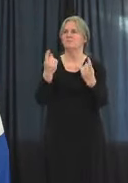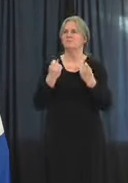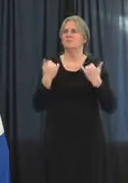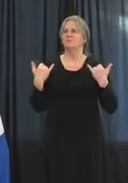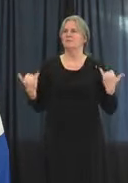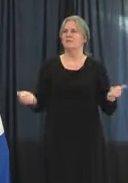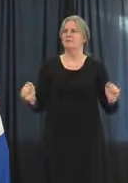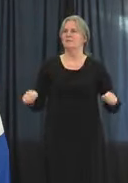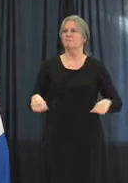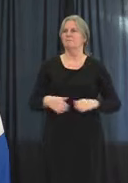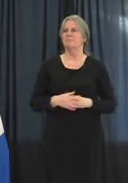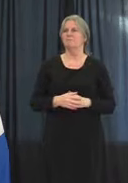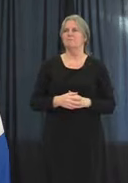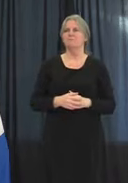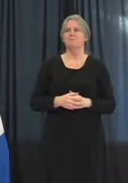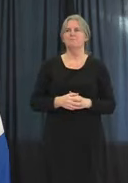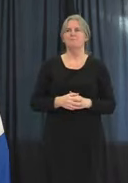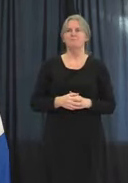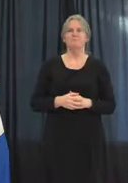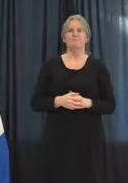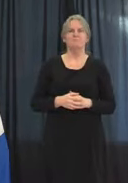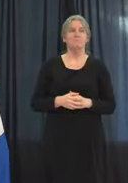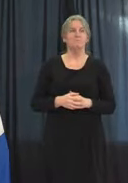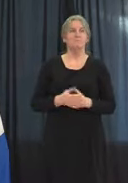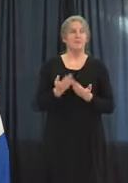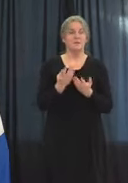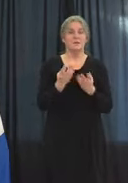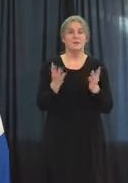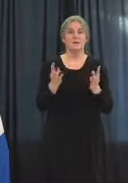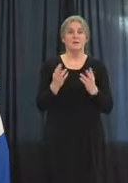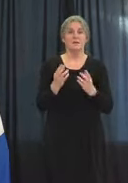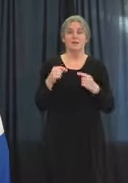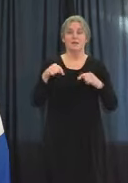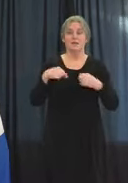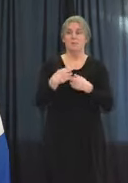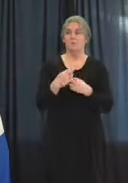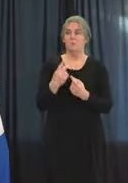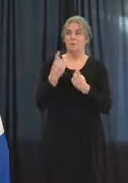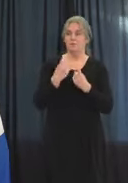time. To those in the room and